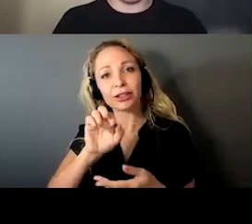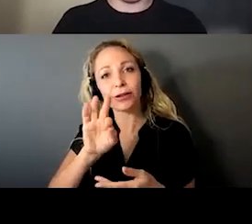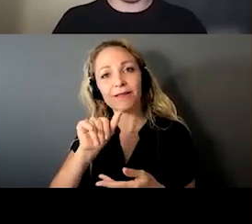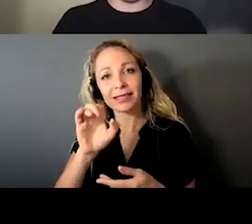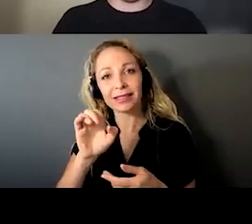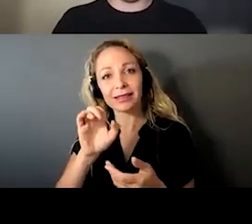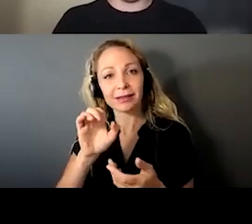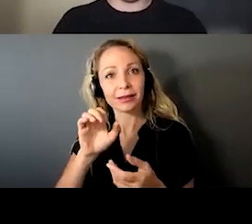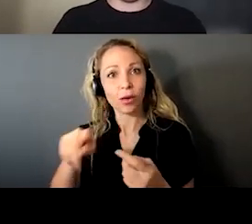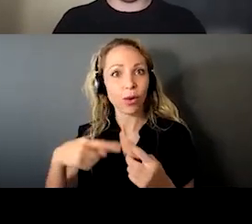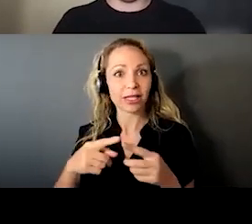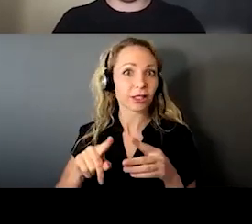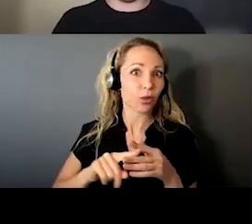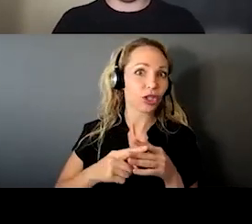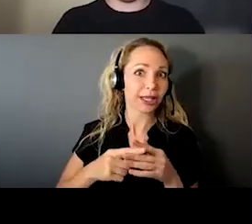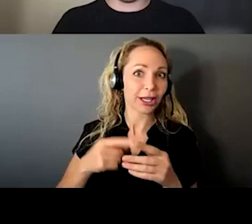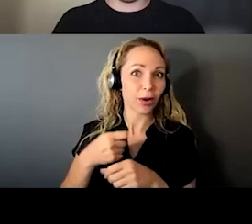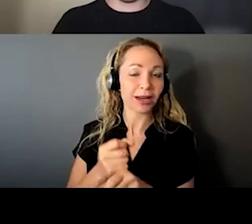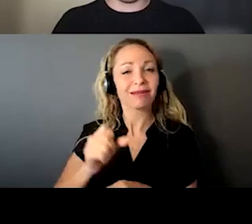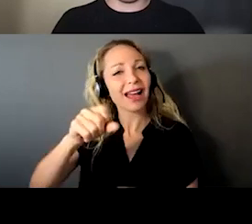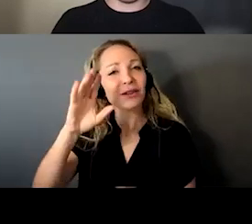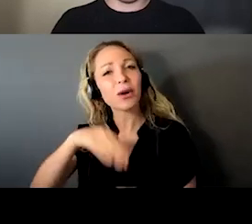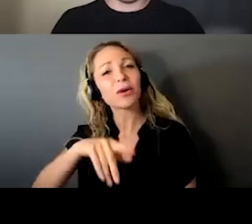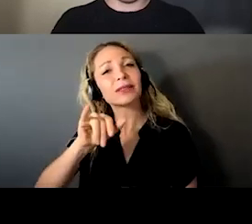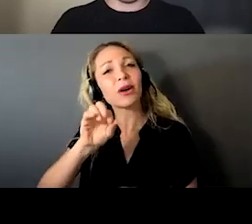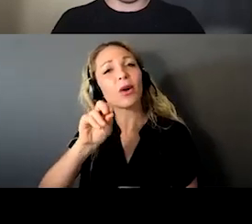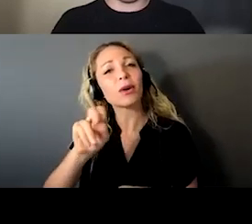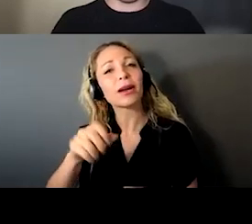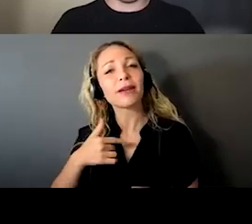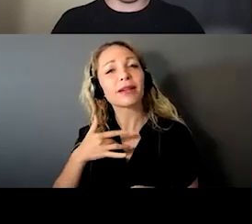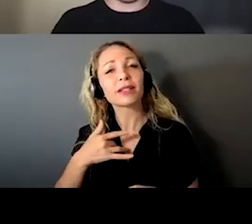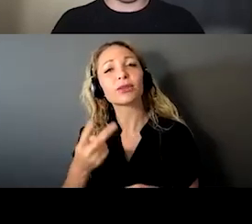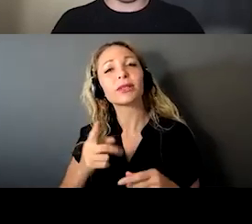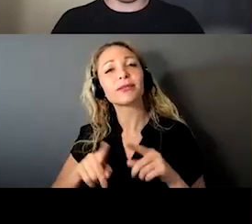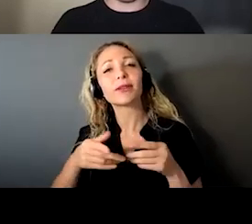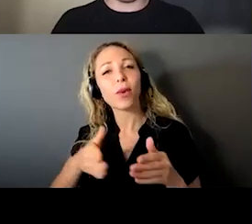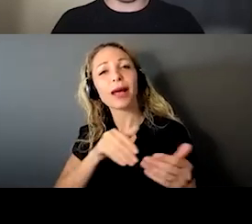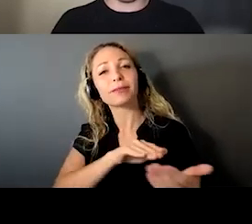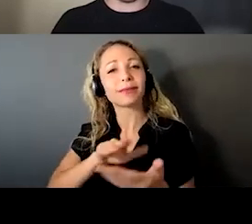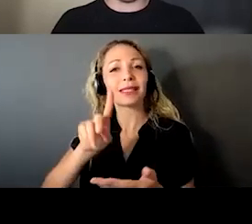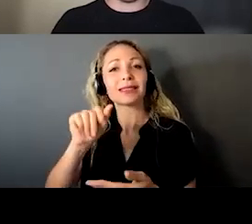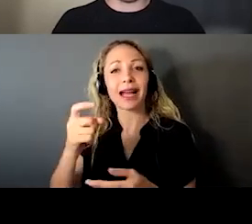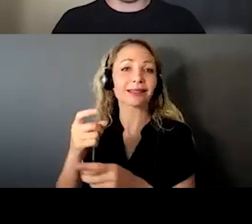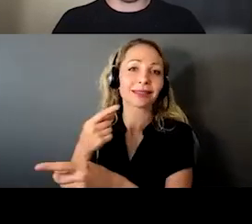TYRON, I FEEL THERE IS TWO DIFFERENT WAYS AND DAX SAYS